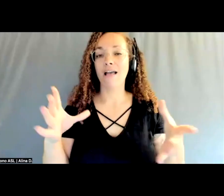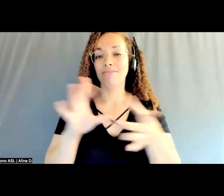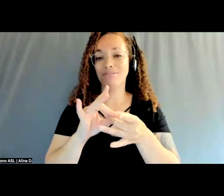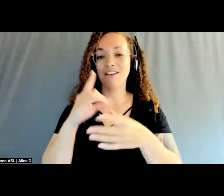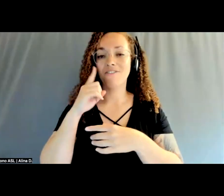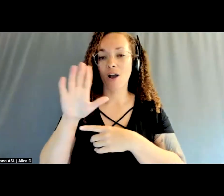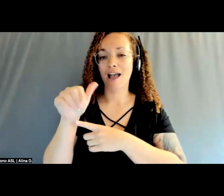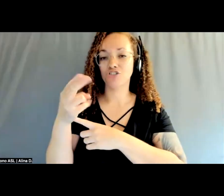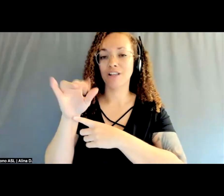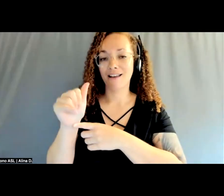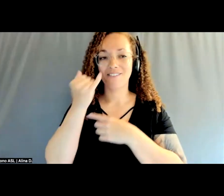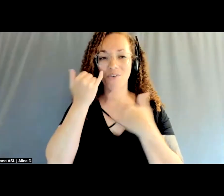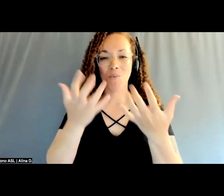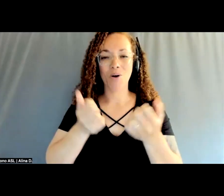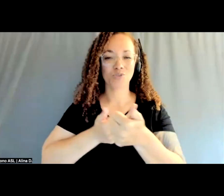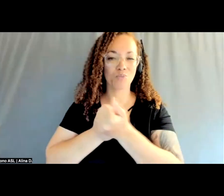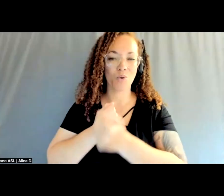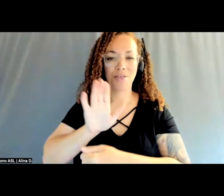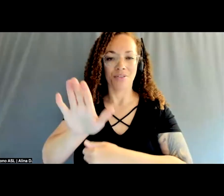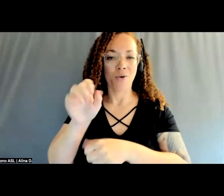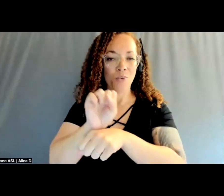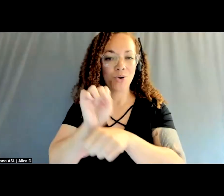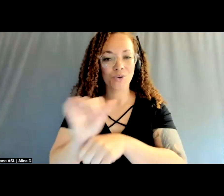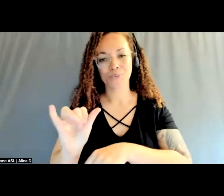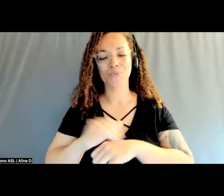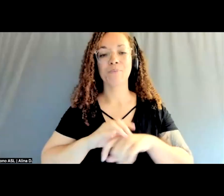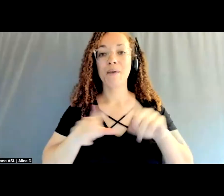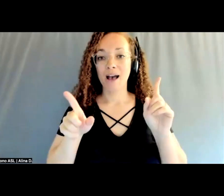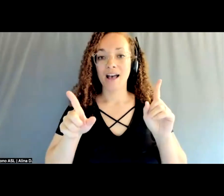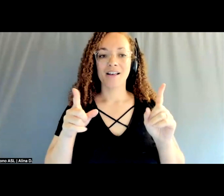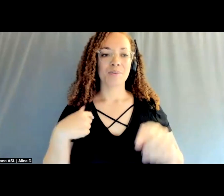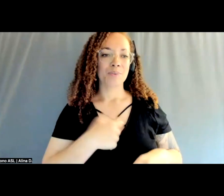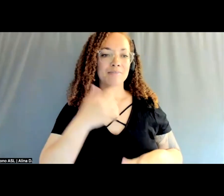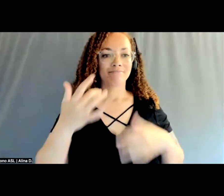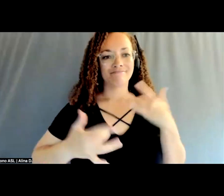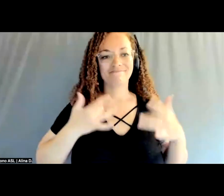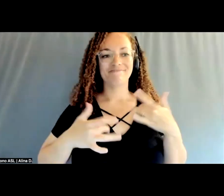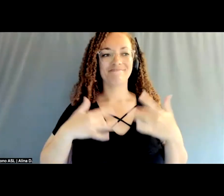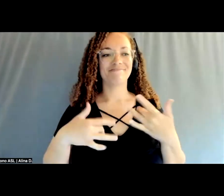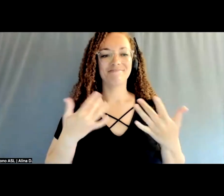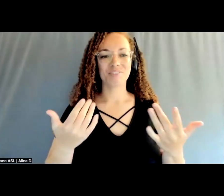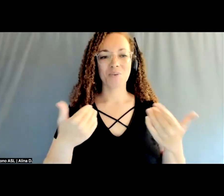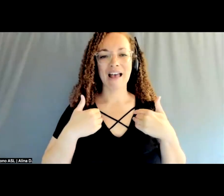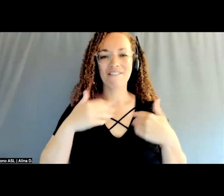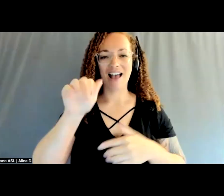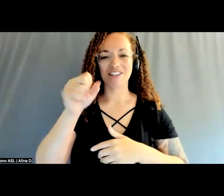support their work that way as well, but we're very excited to have Ashia join us: Ashia Ajani.